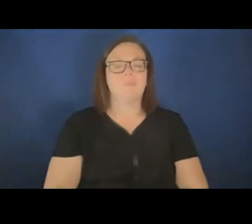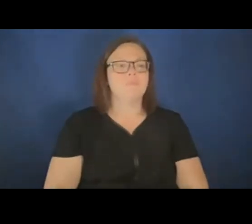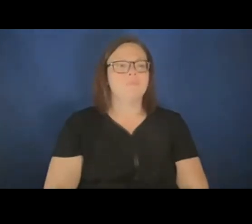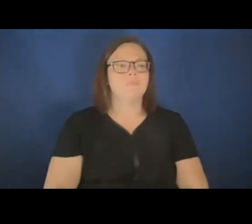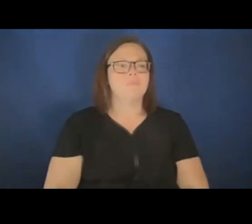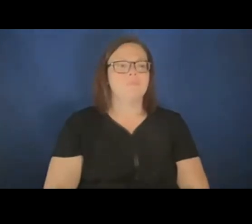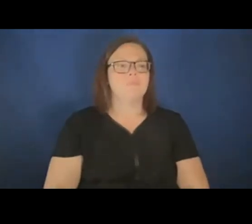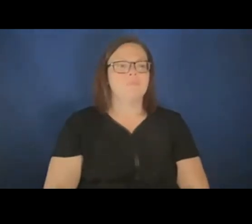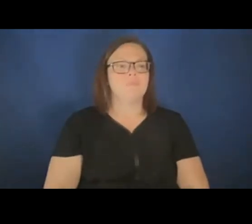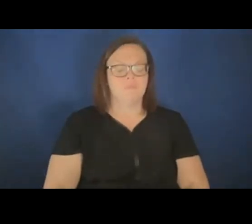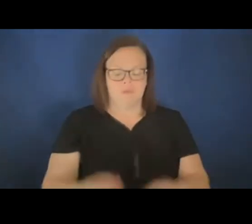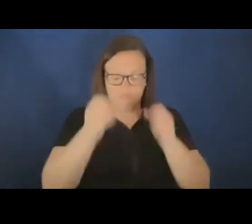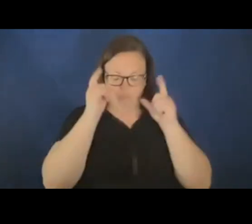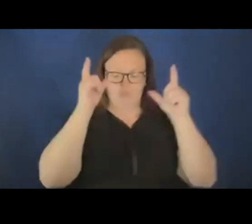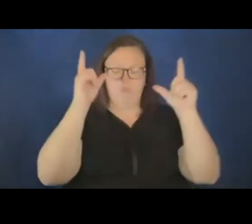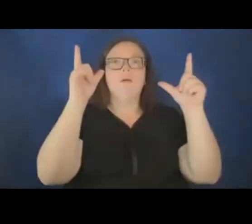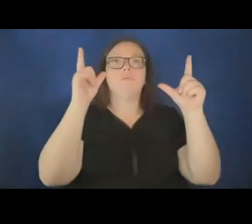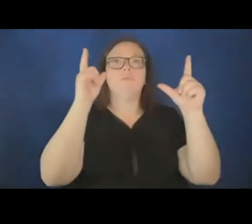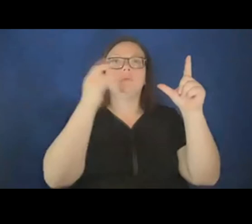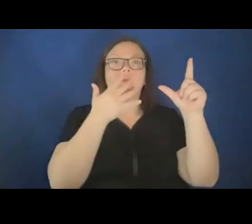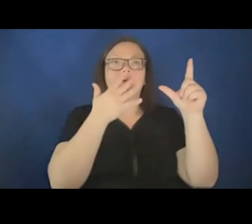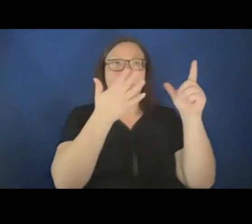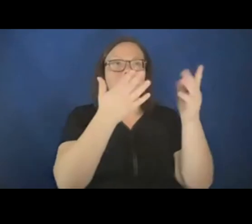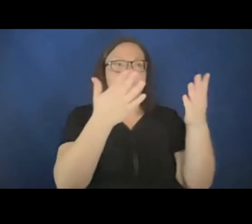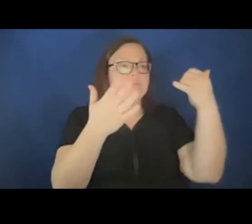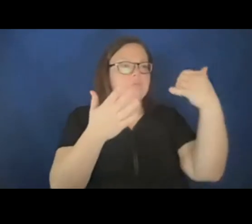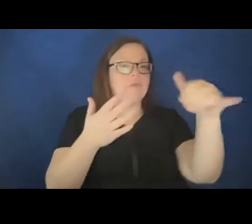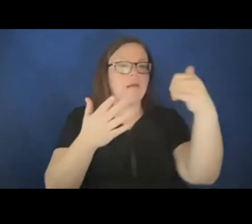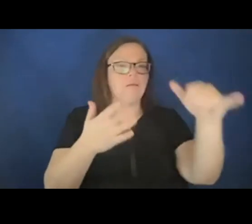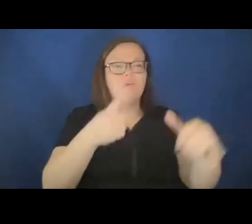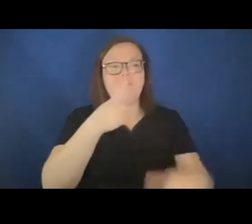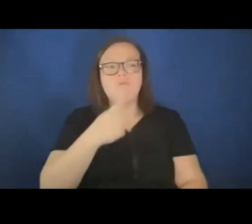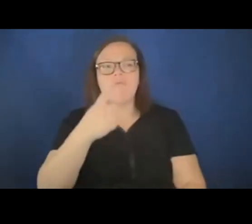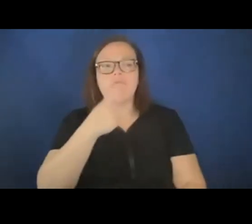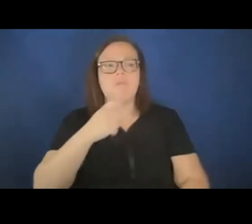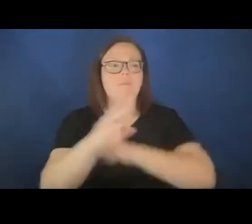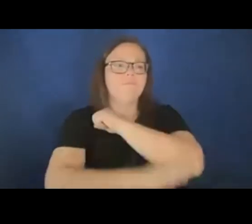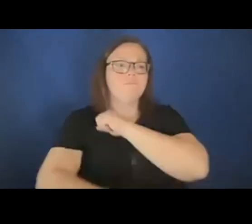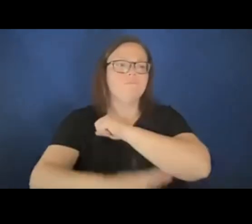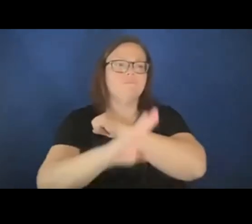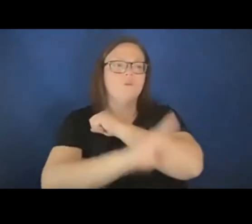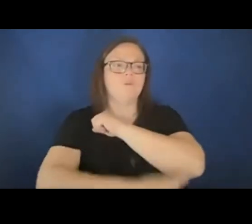I awake to color: yellows and reds of fall cradle my brain for the change